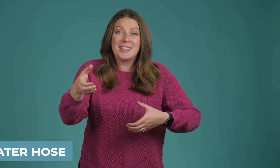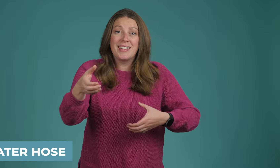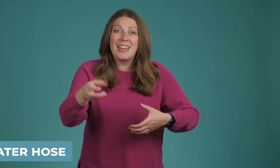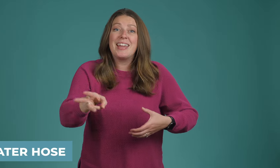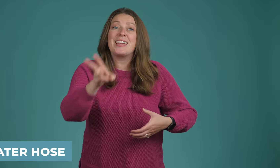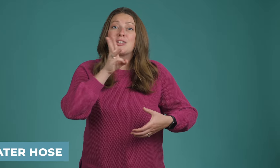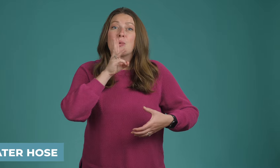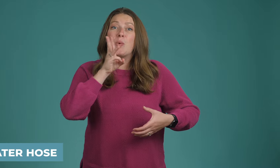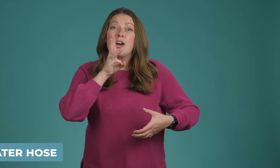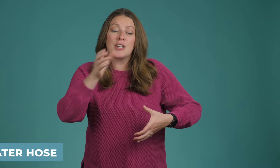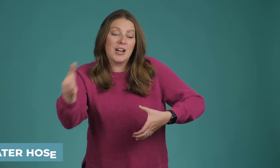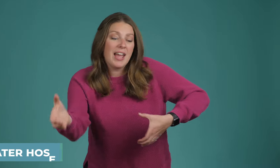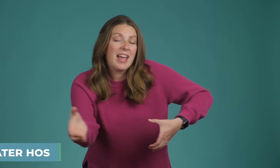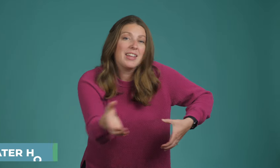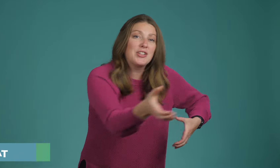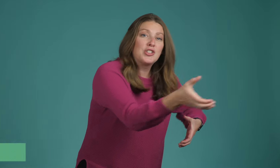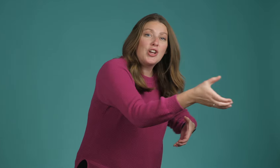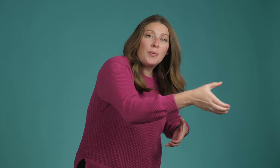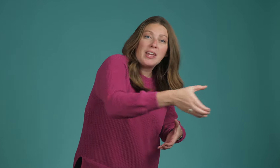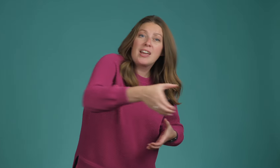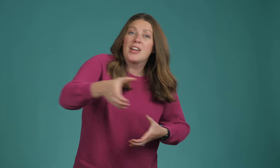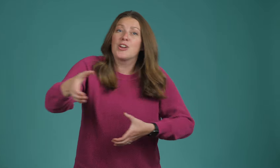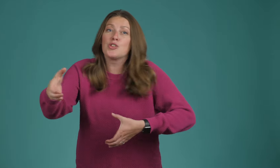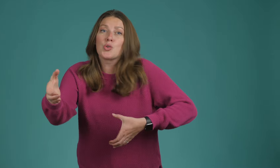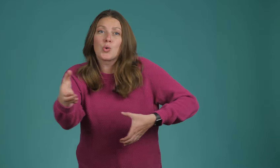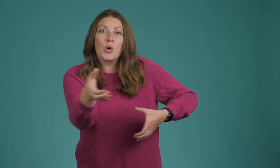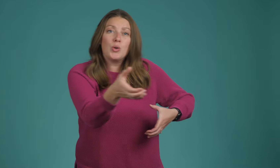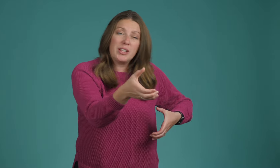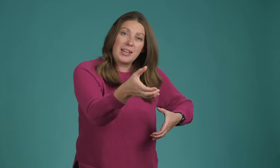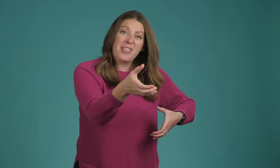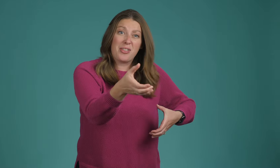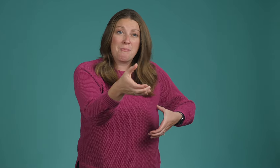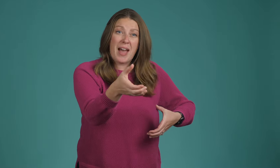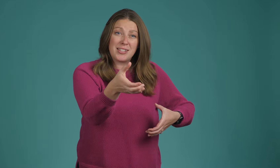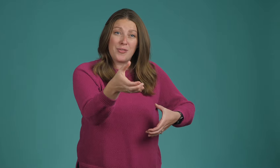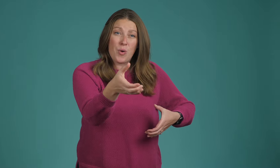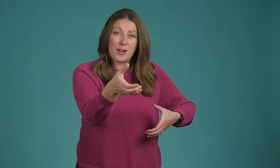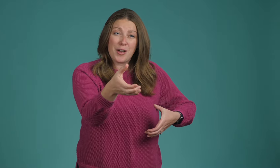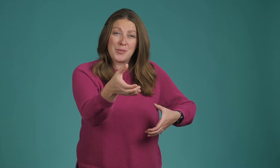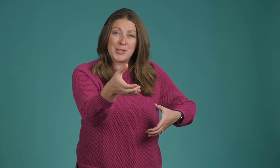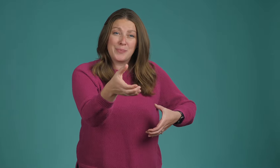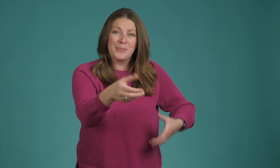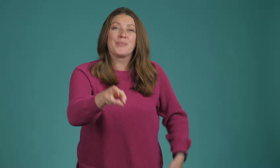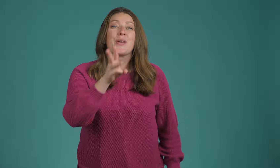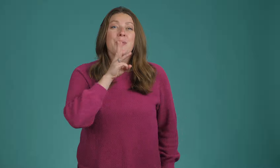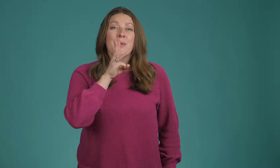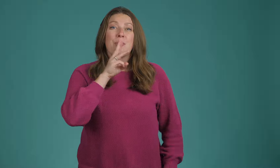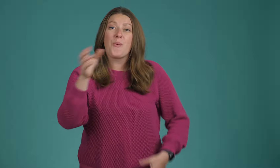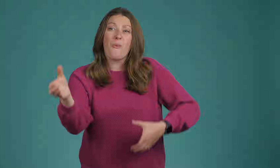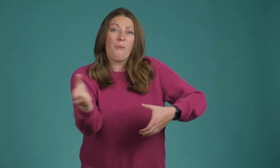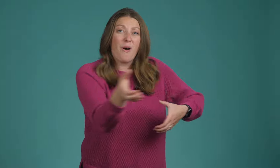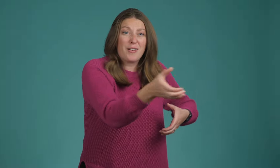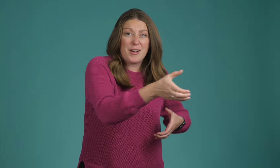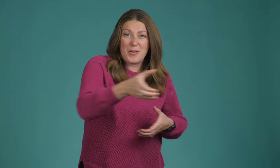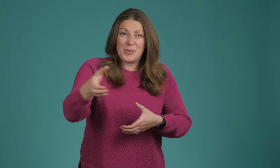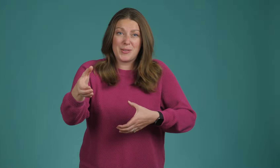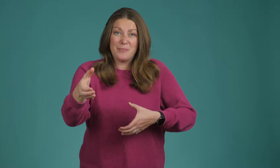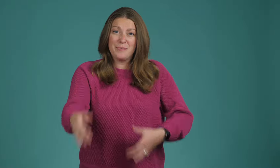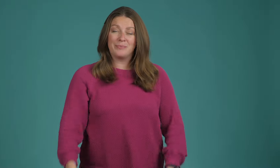It's the water. And then showing controlling the massive water hose. Water hose,